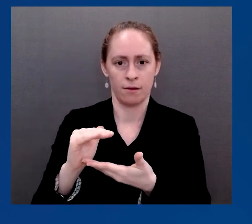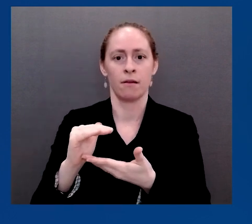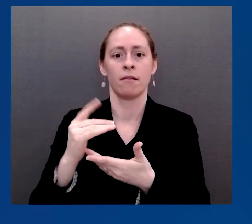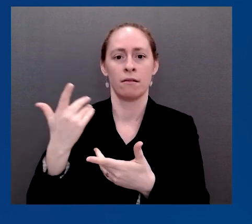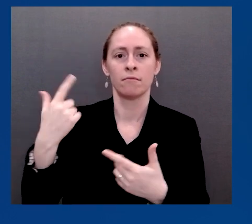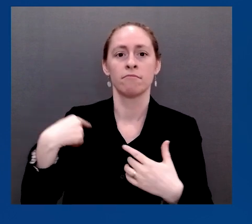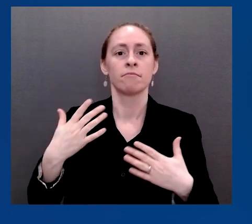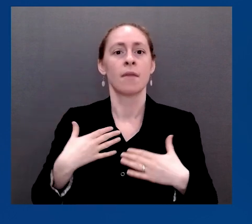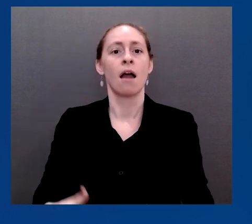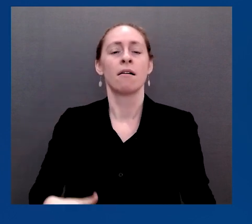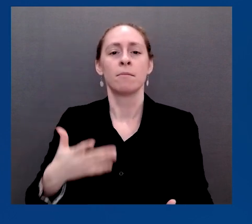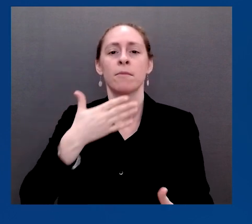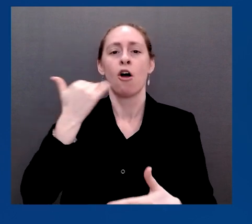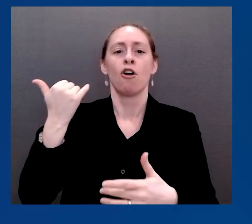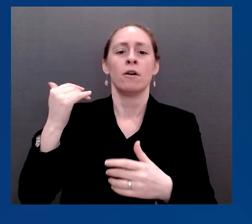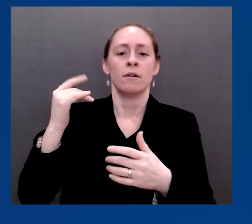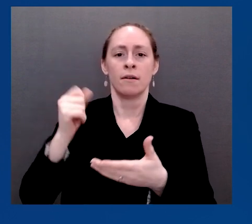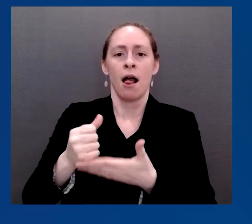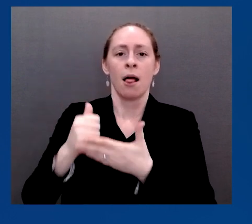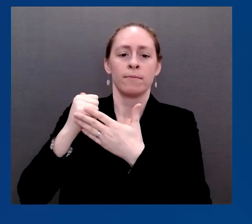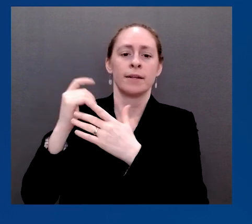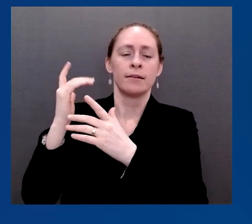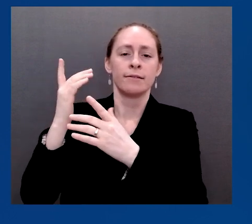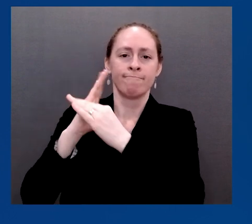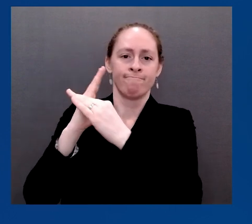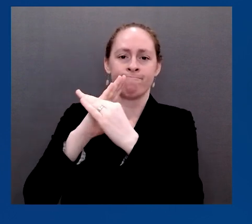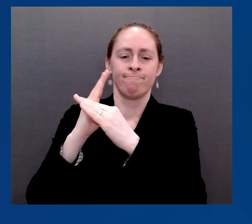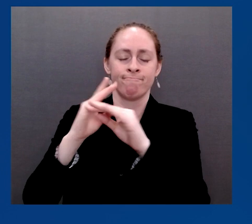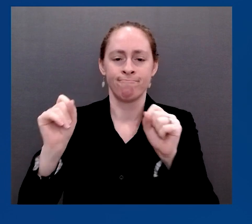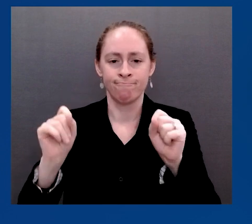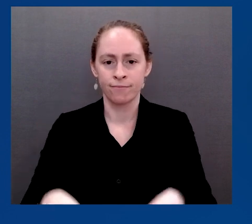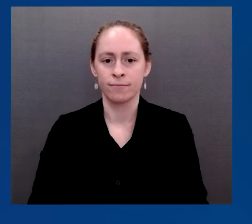namely the proteins that neutralize the virus.